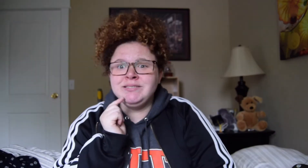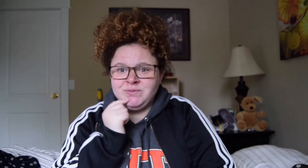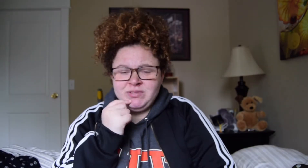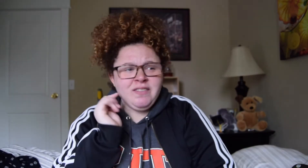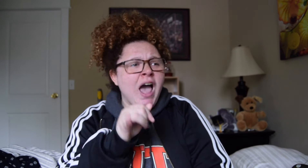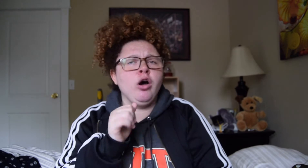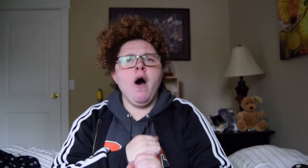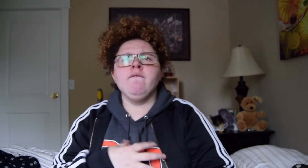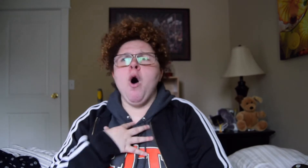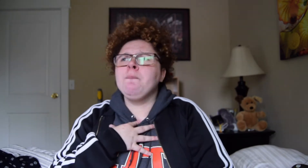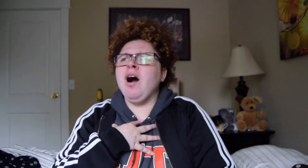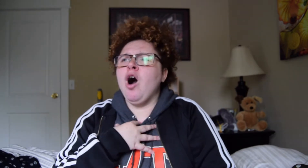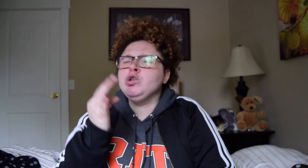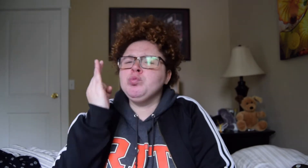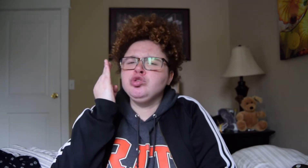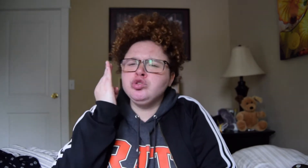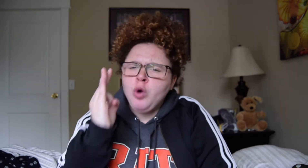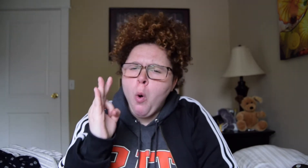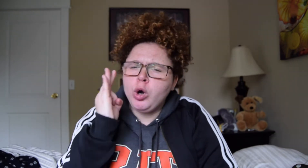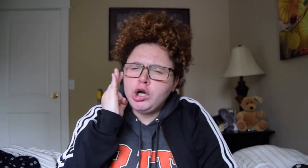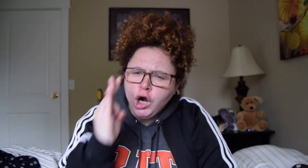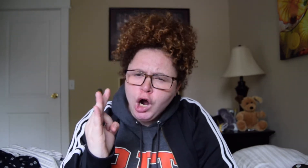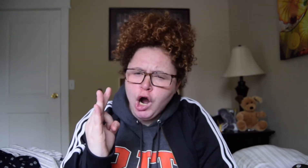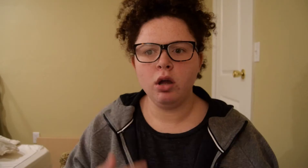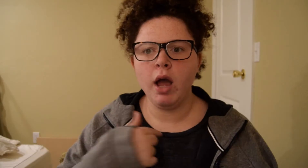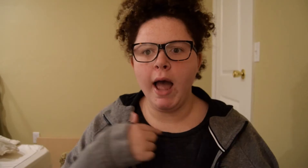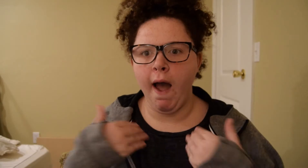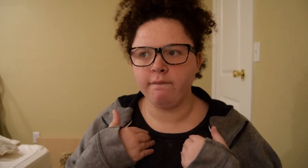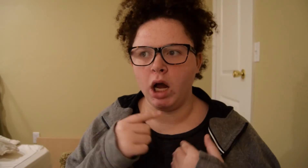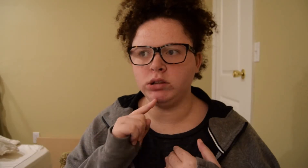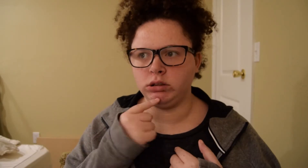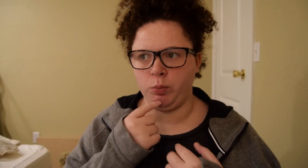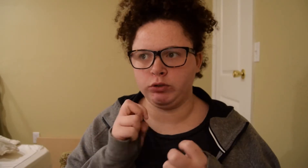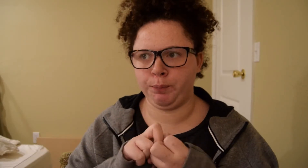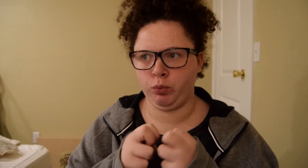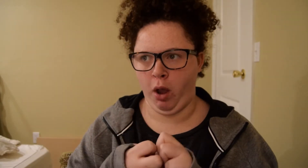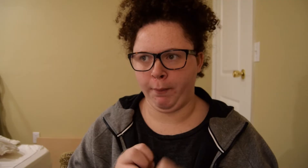Seriously, that coffee...oh my gosh it was so good I have a serious problem